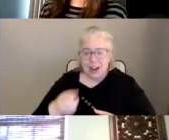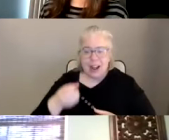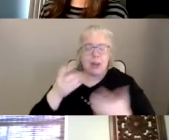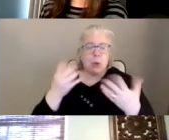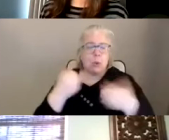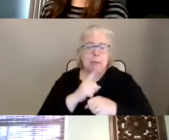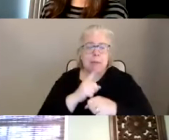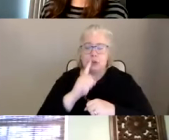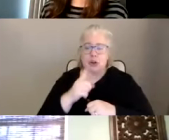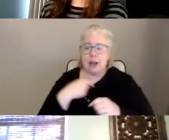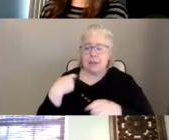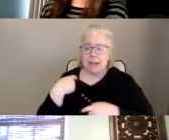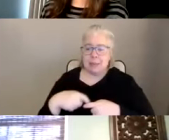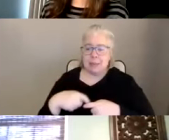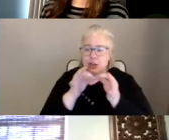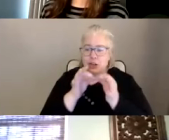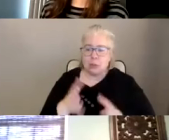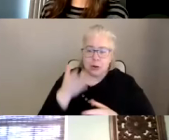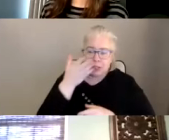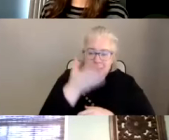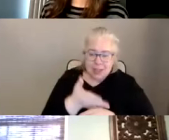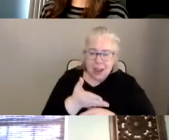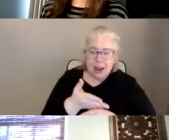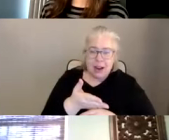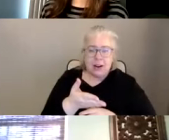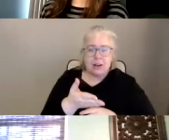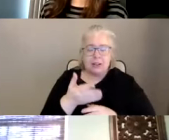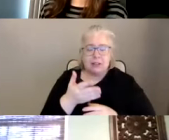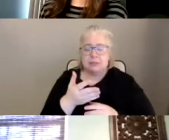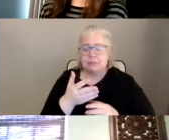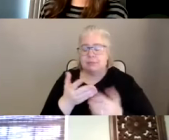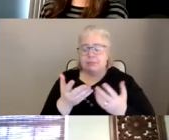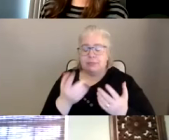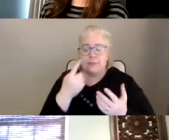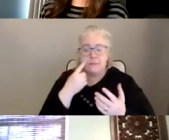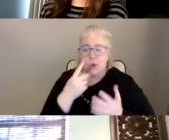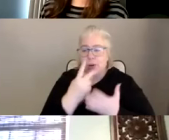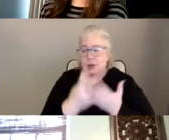a Spanish speaking interpreter at every single event for two hours.